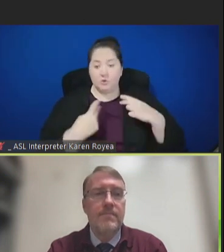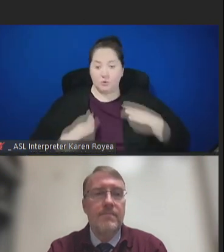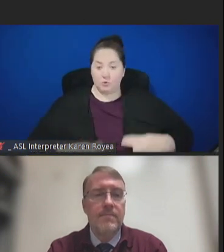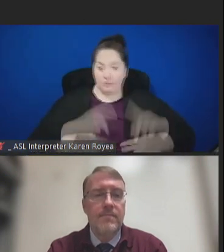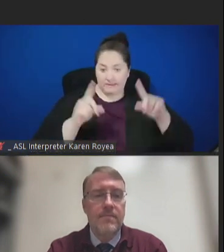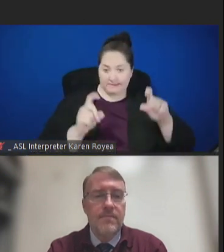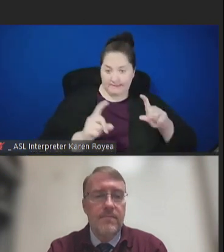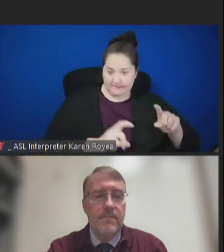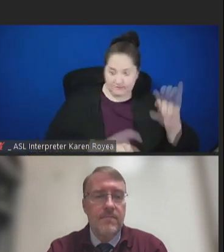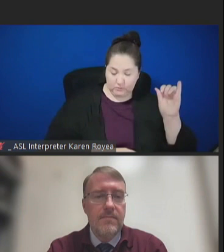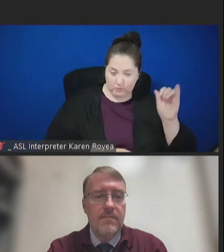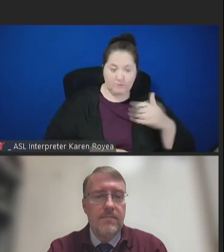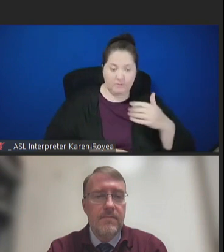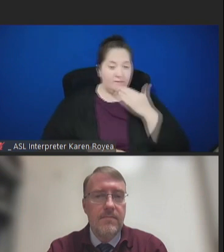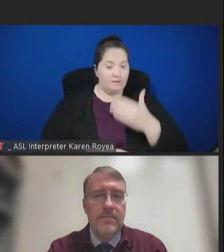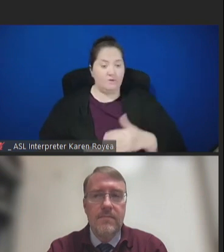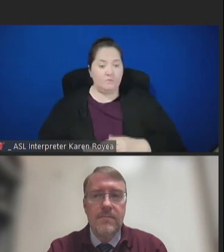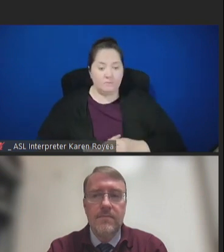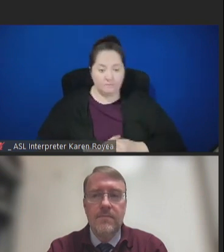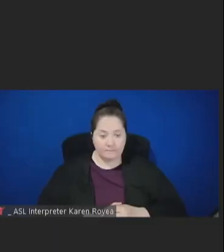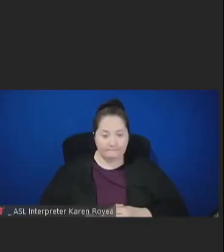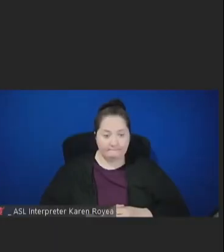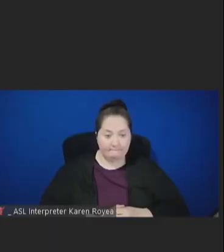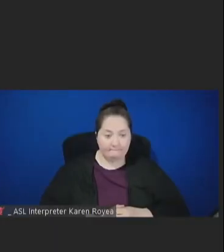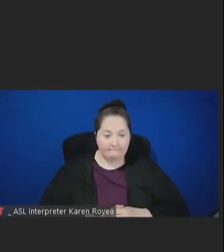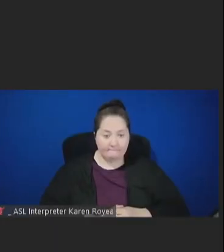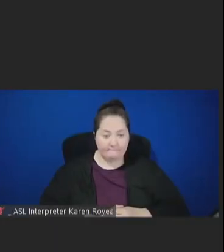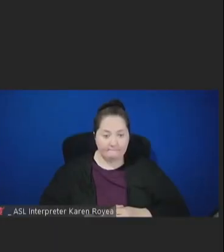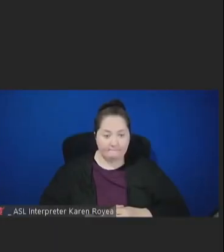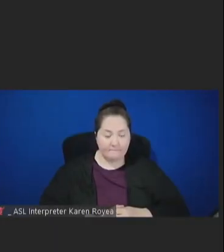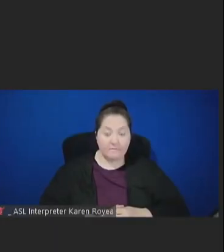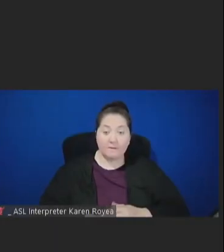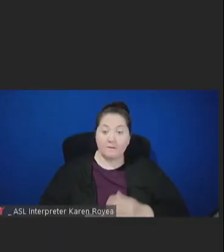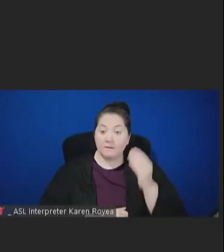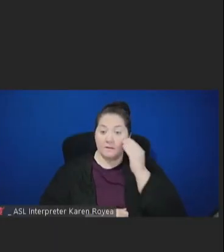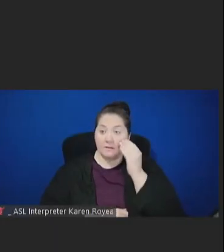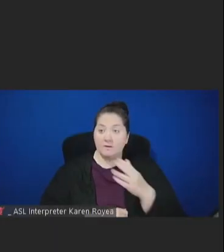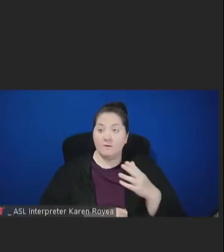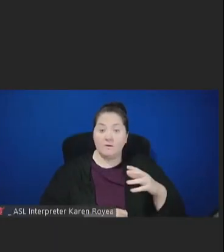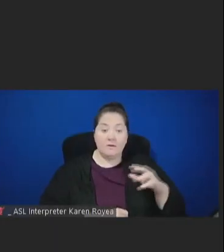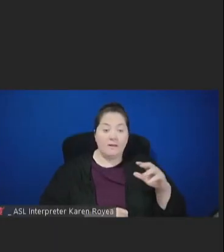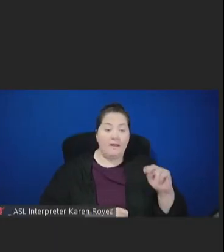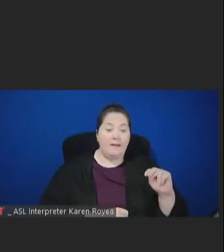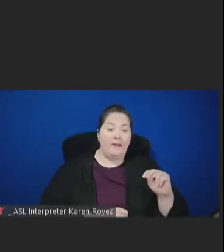Robert Hopkins: Thank you very much, Andrew. Just to let you know, AHRQ, CDC,